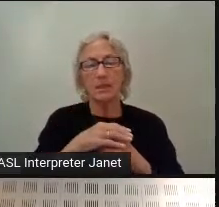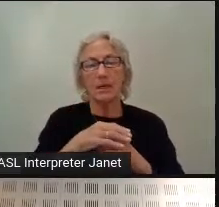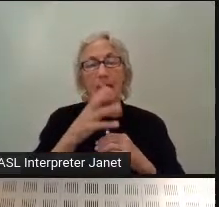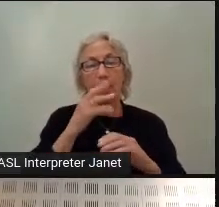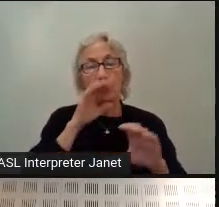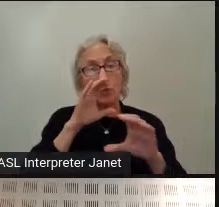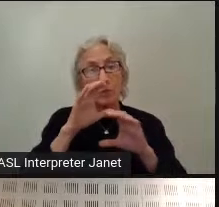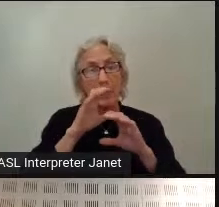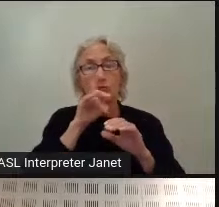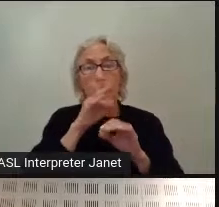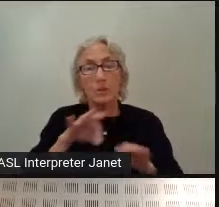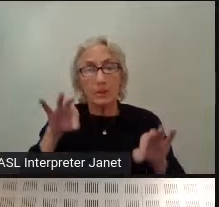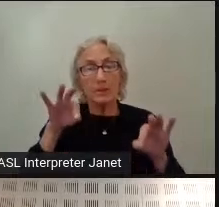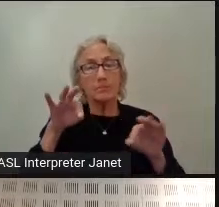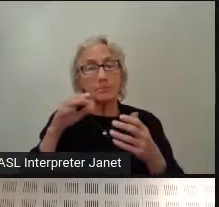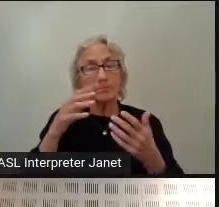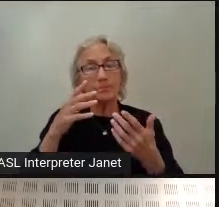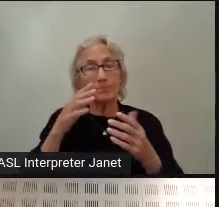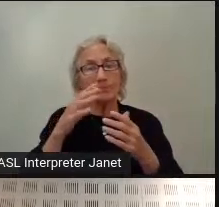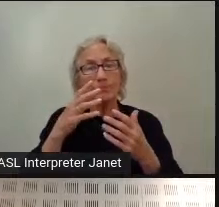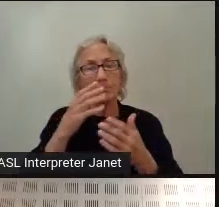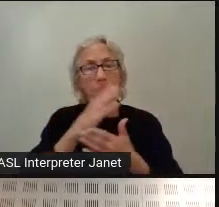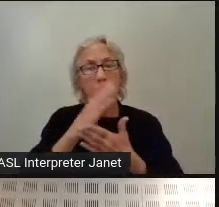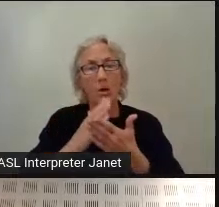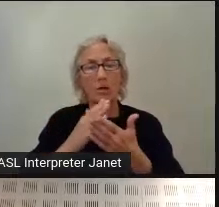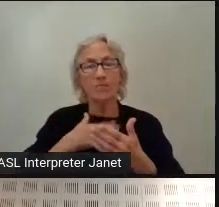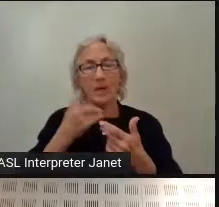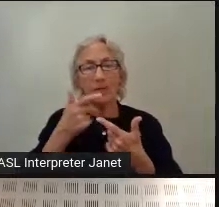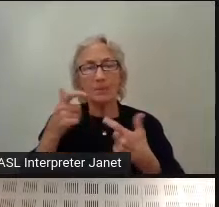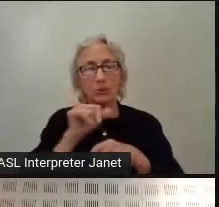content and design a documents in regarding to accessibility.